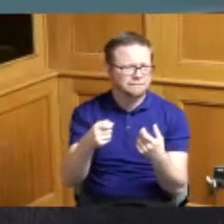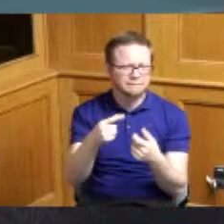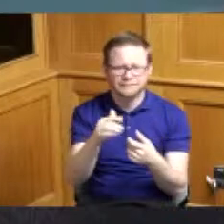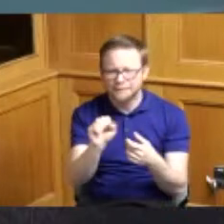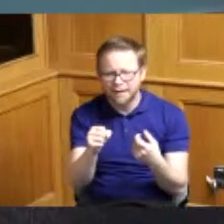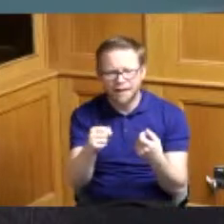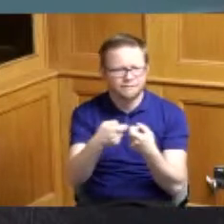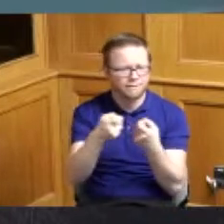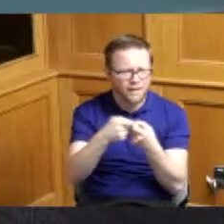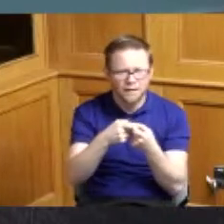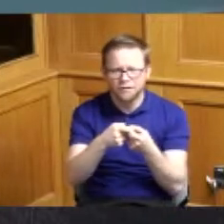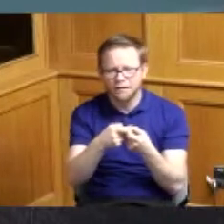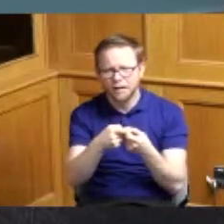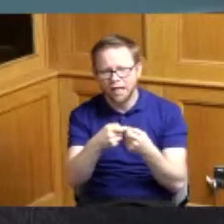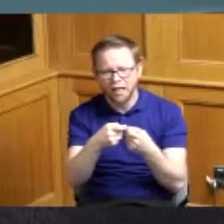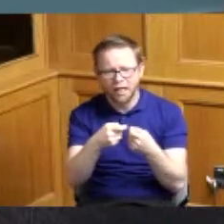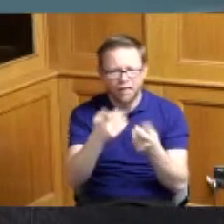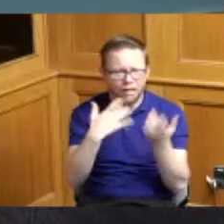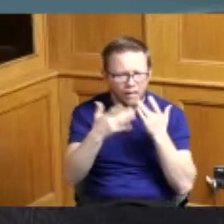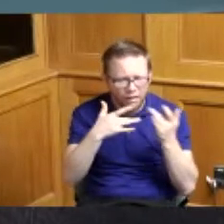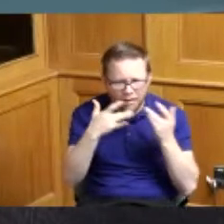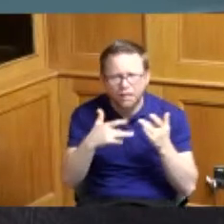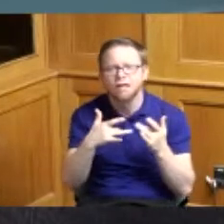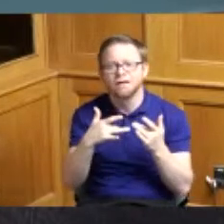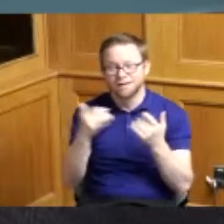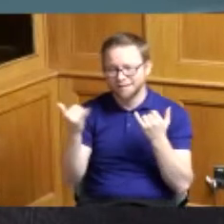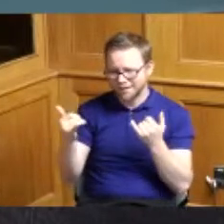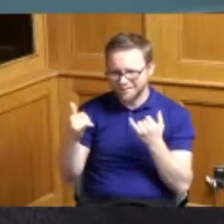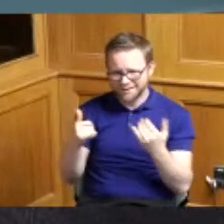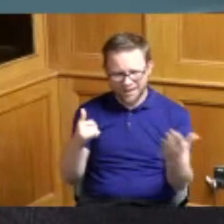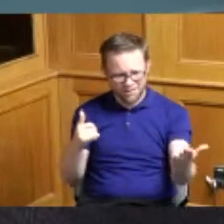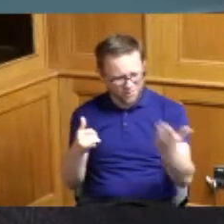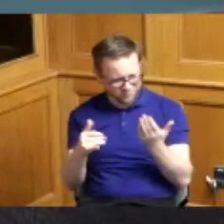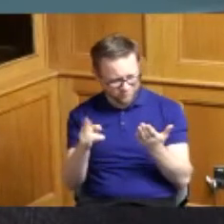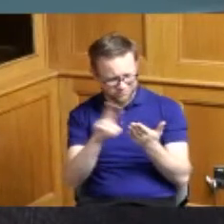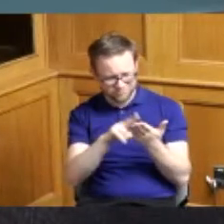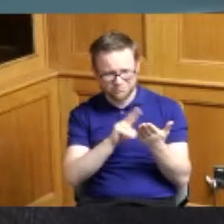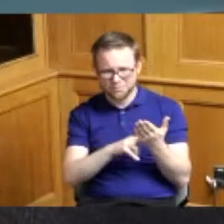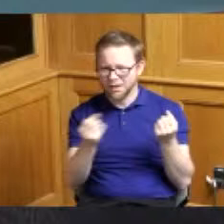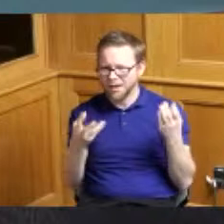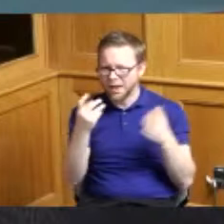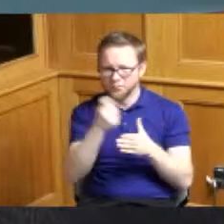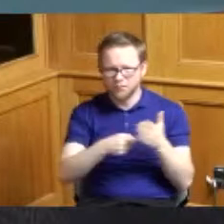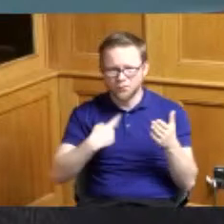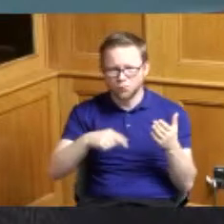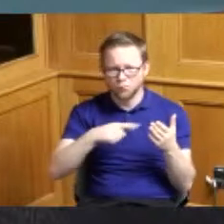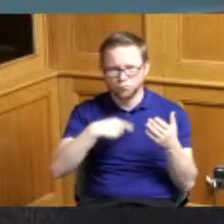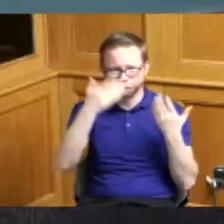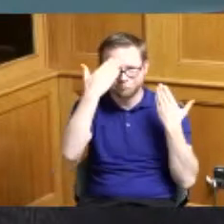a deal that we don't even really know the cost we just signed and saying isn't this a great thing